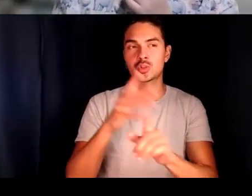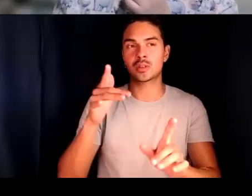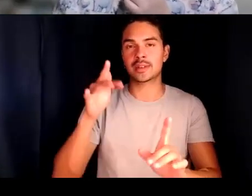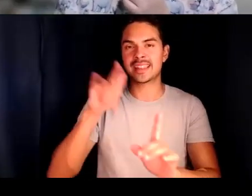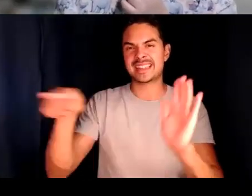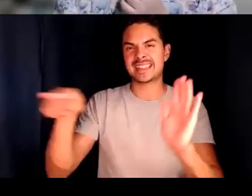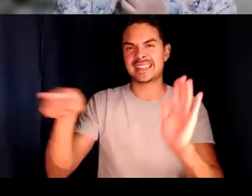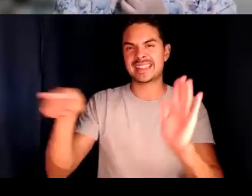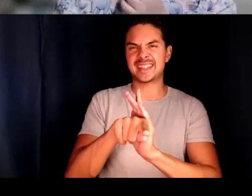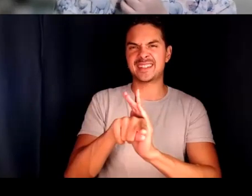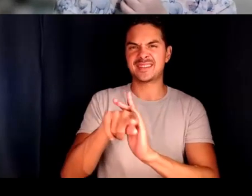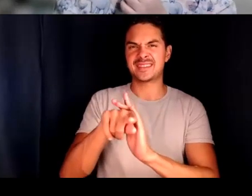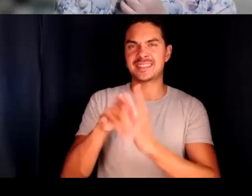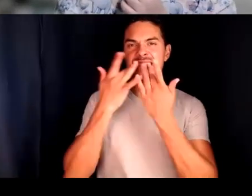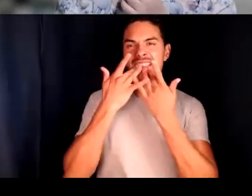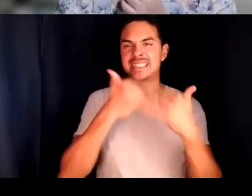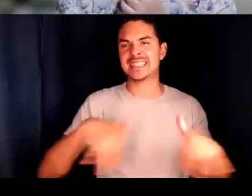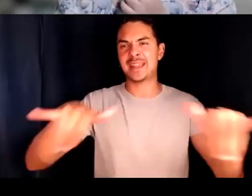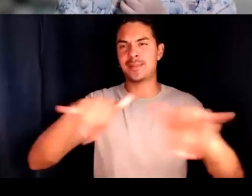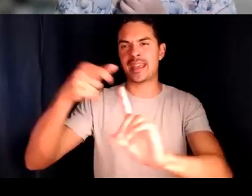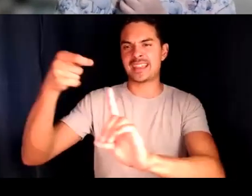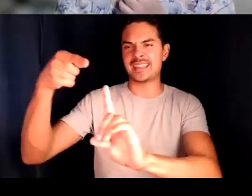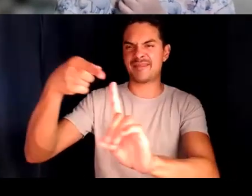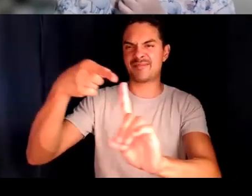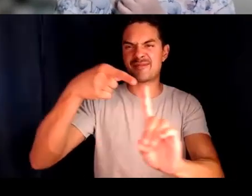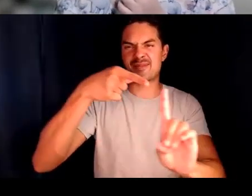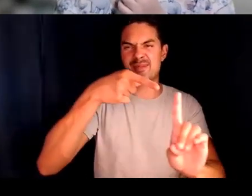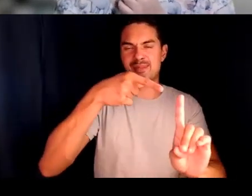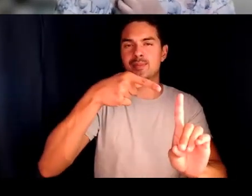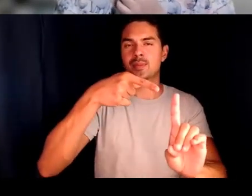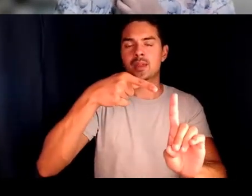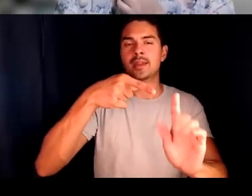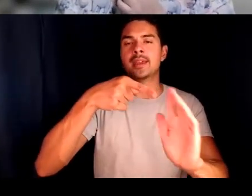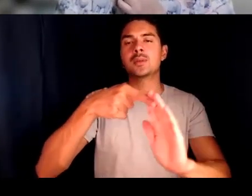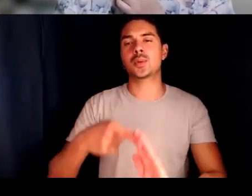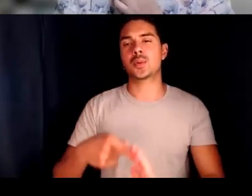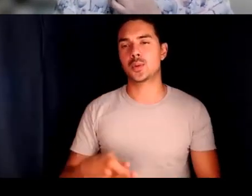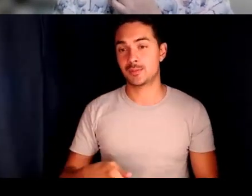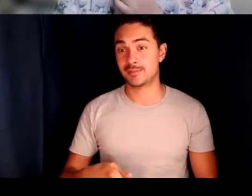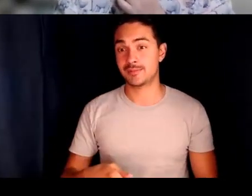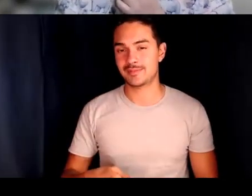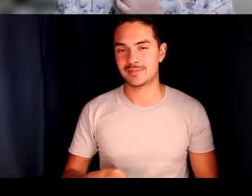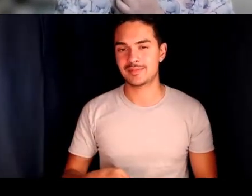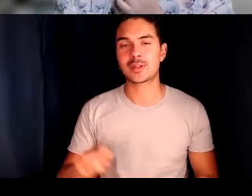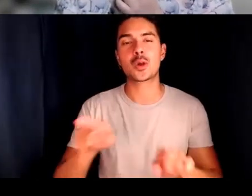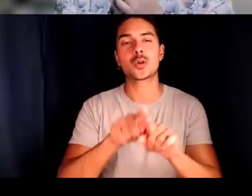and being able to really be present with them. And again, share additional examples in the chat,